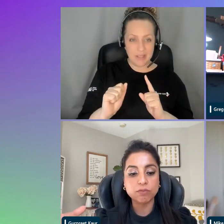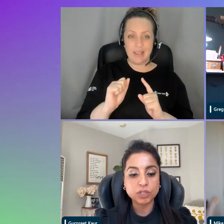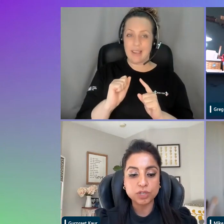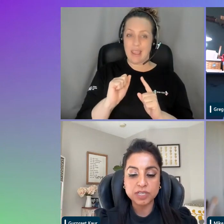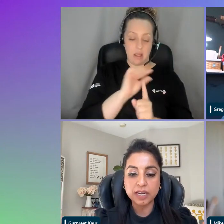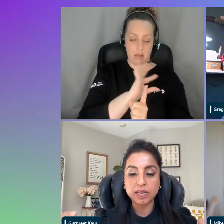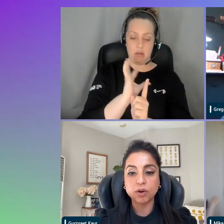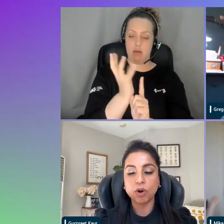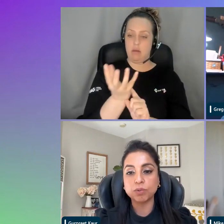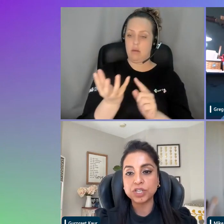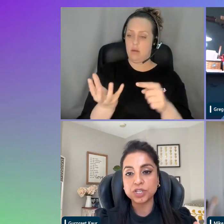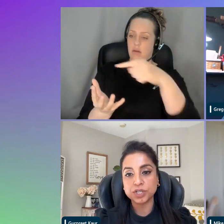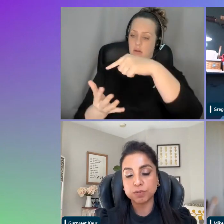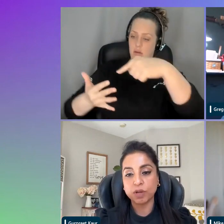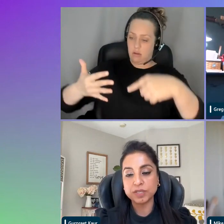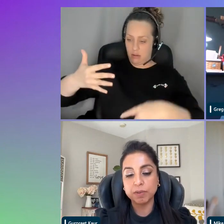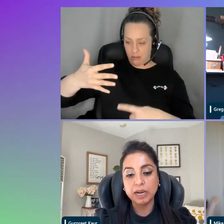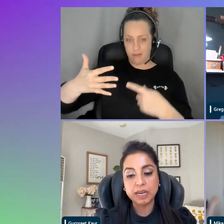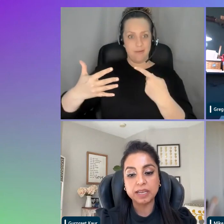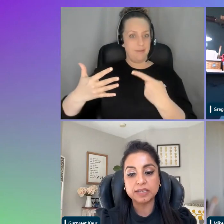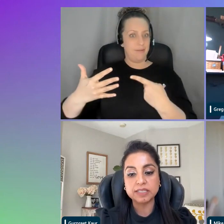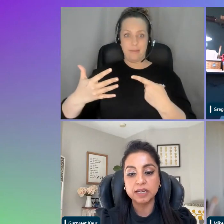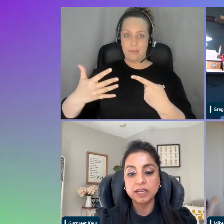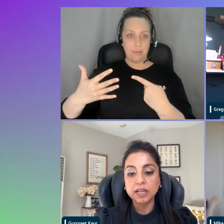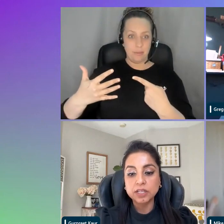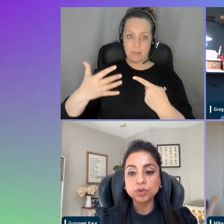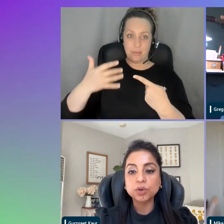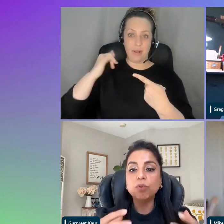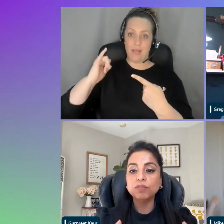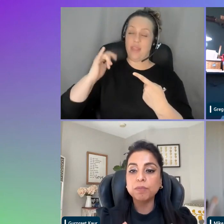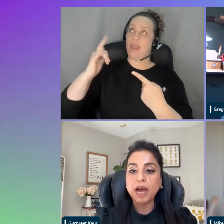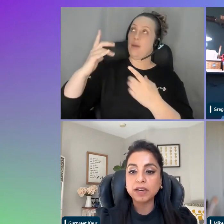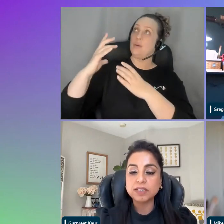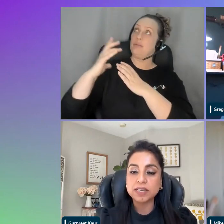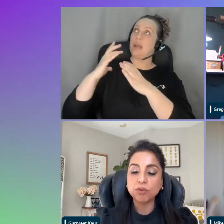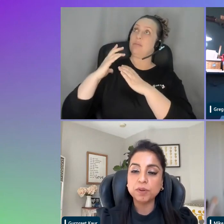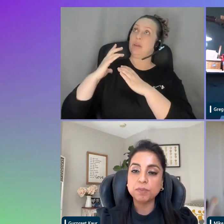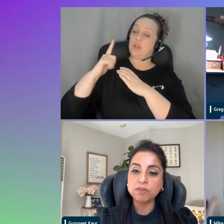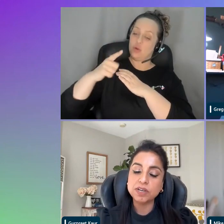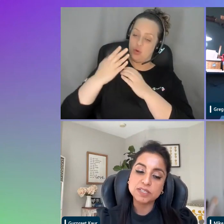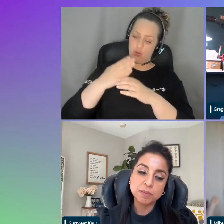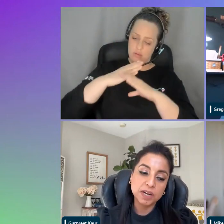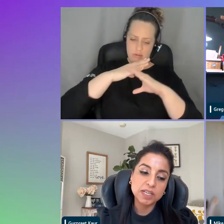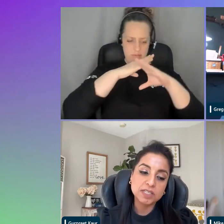around us and what society and corporation responsibility is to remove the barriers around people with disabilities started